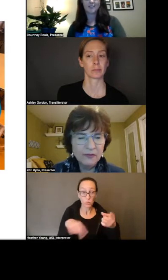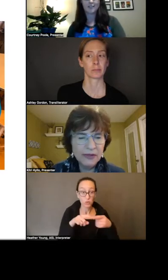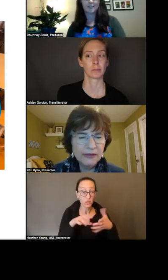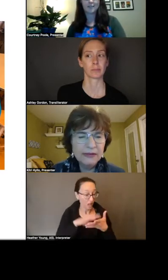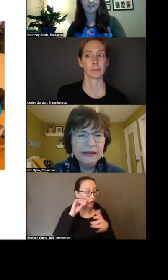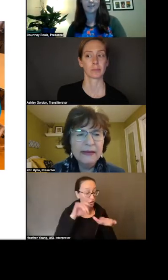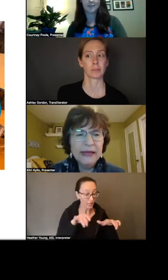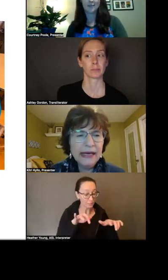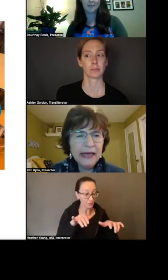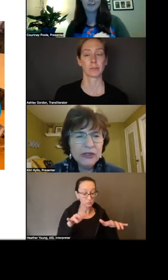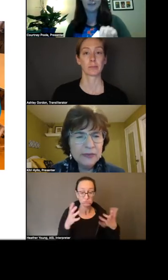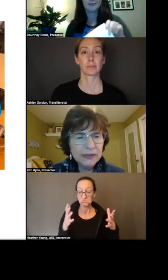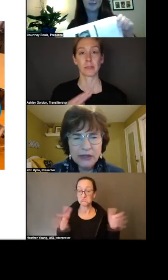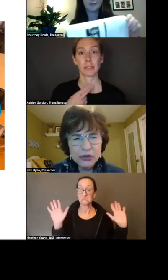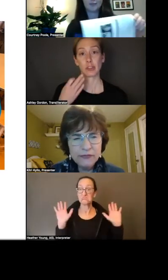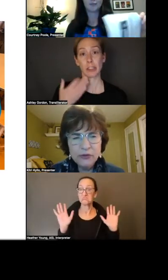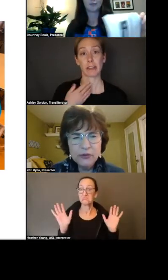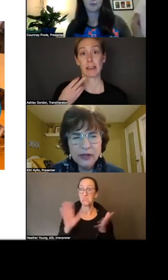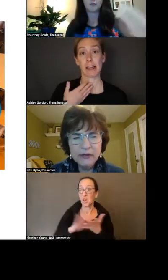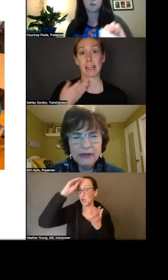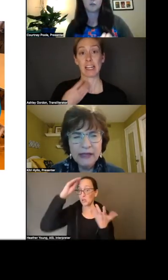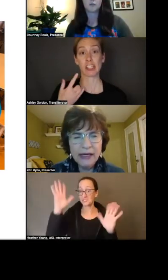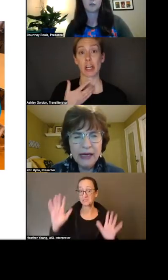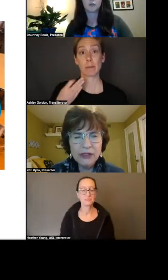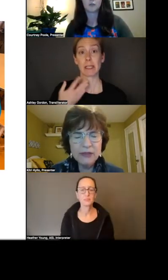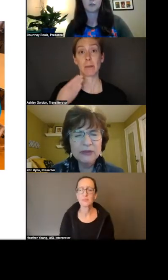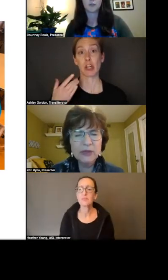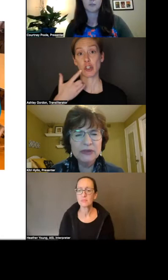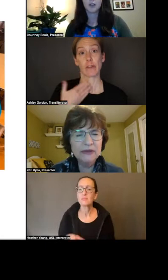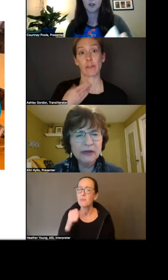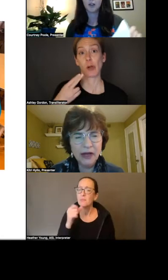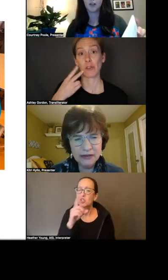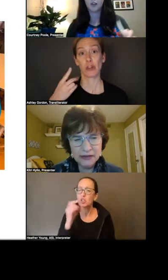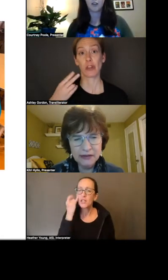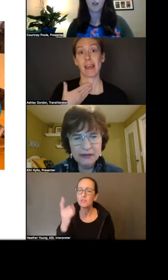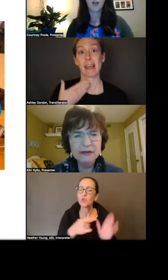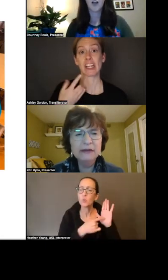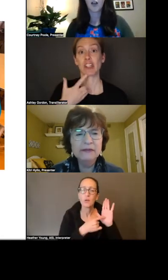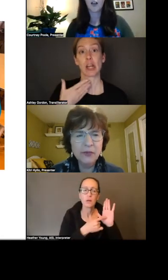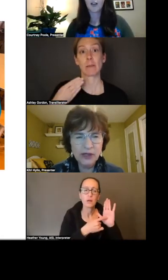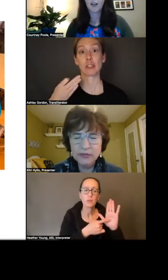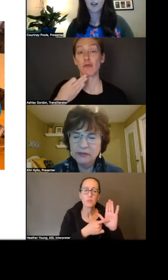Right. And the eight handshapes, I'm not sure if you covered, the eight handshapes represent the consonant phonemes,